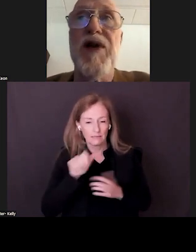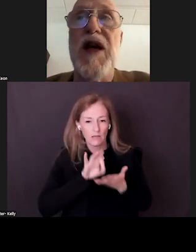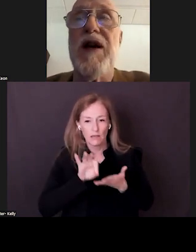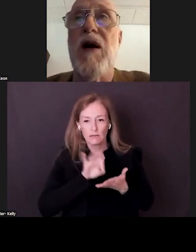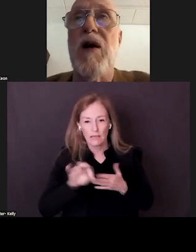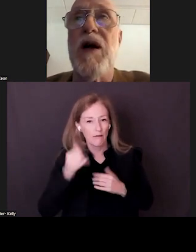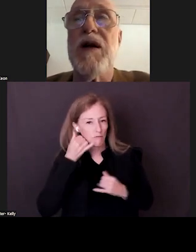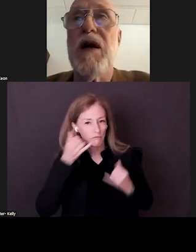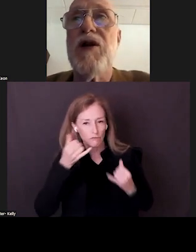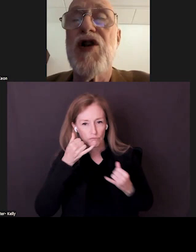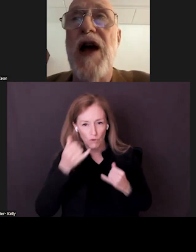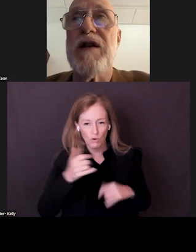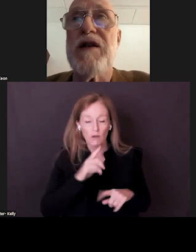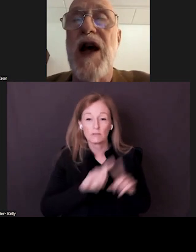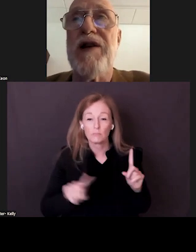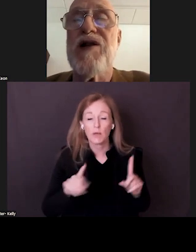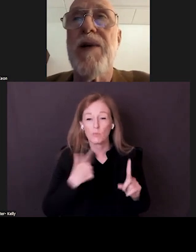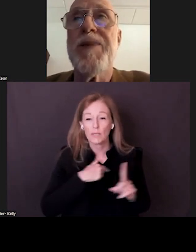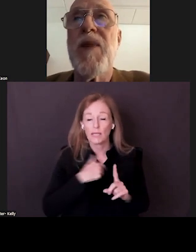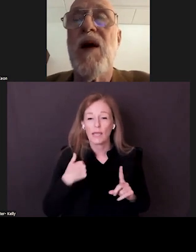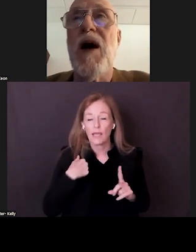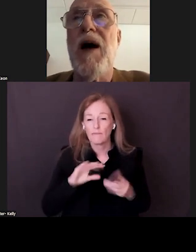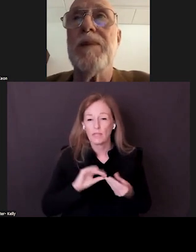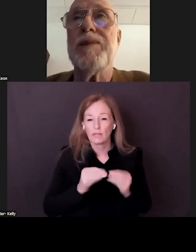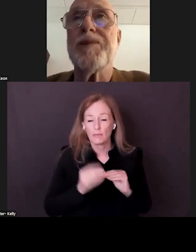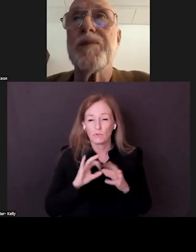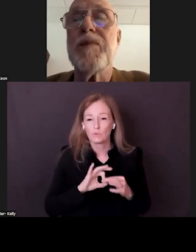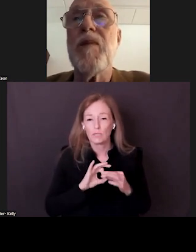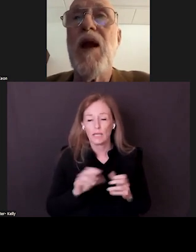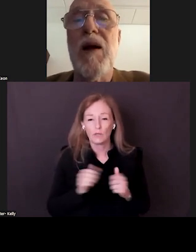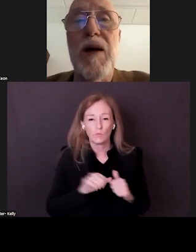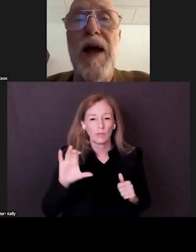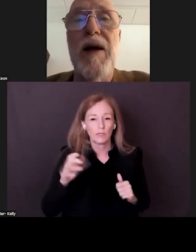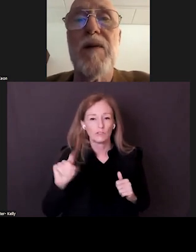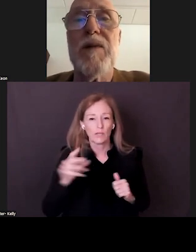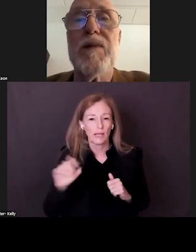THE DATA ON CHAT AND TEXT. >> THAT'S GREAT.